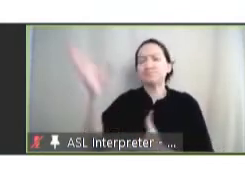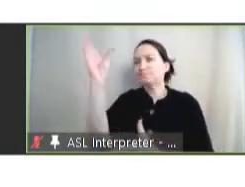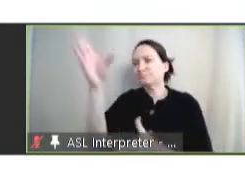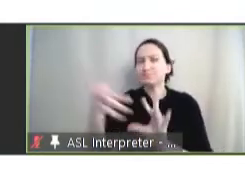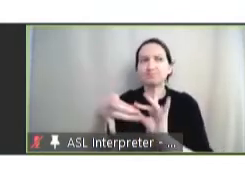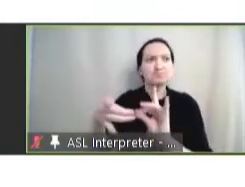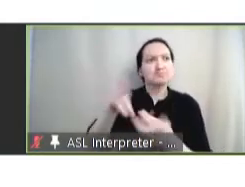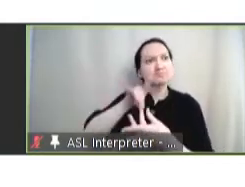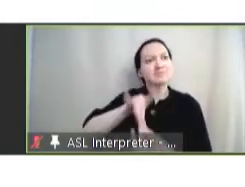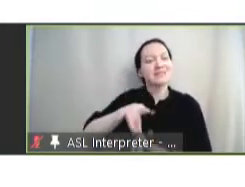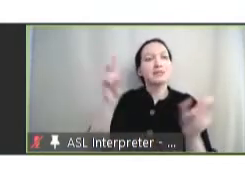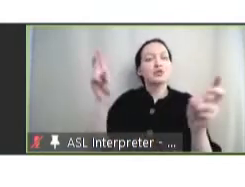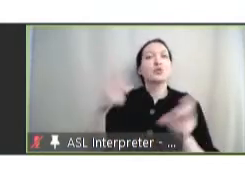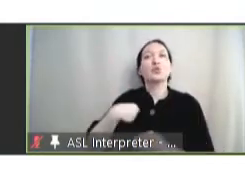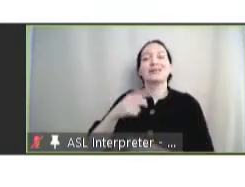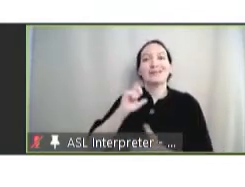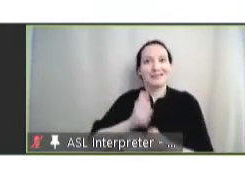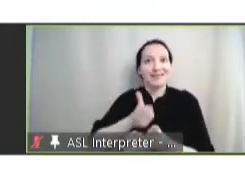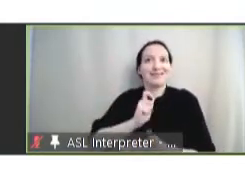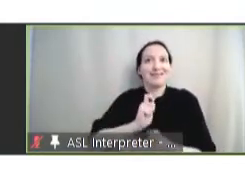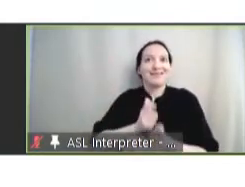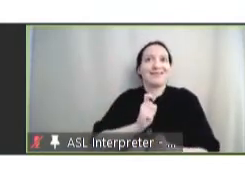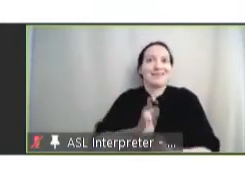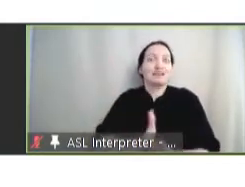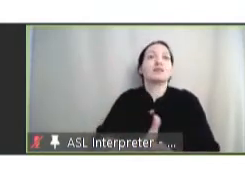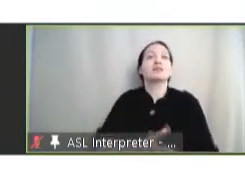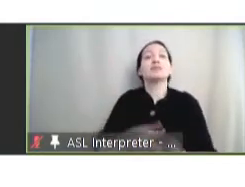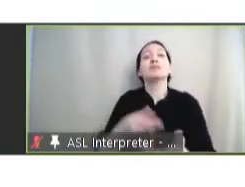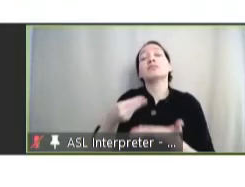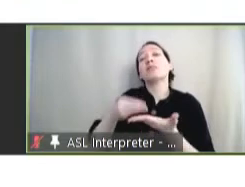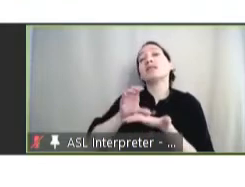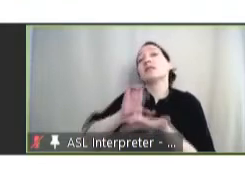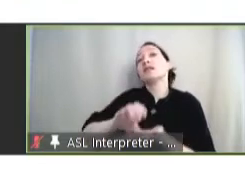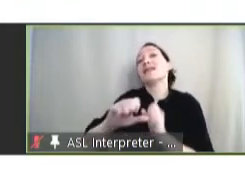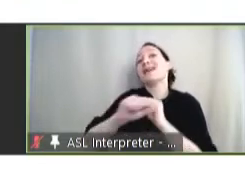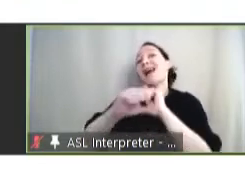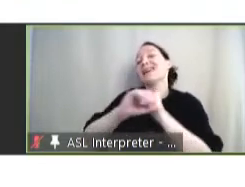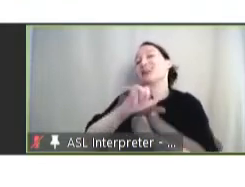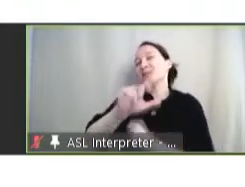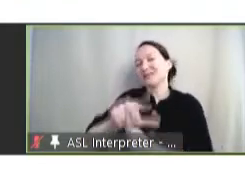we keep updating that material. It's funded also by the Ad Council, the CDC Foundation,